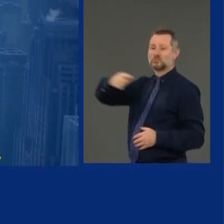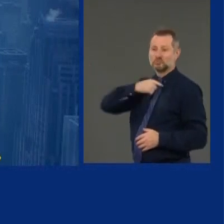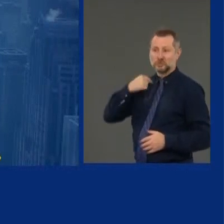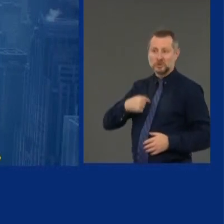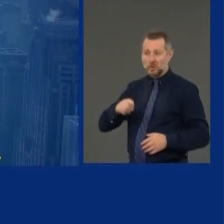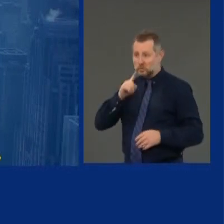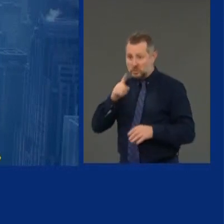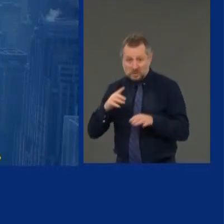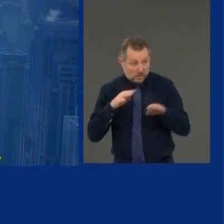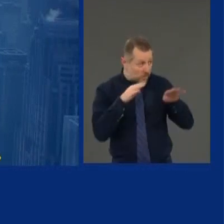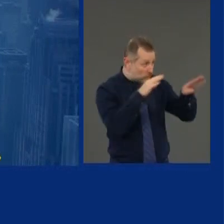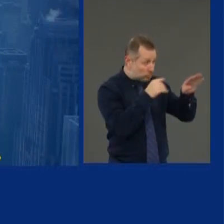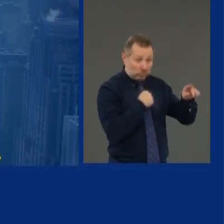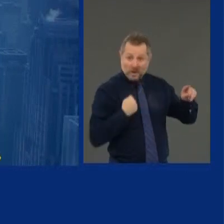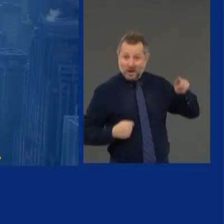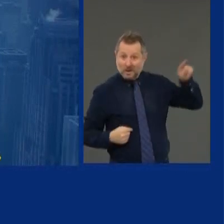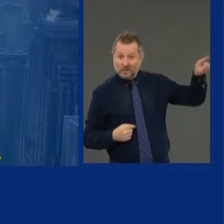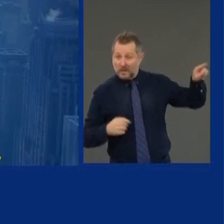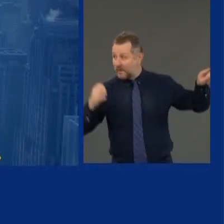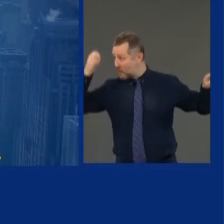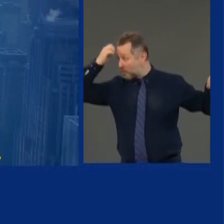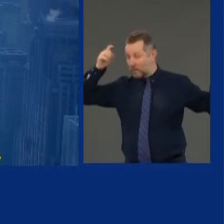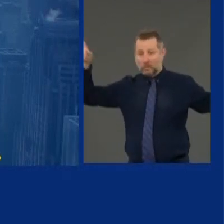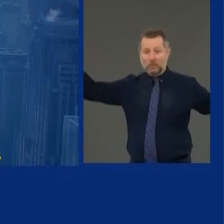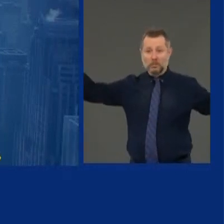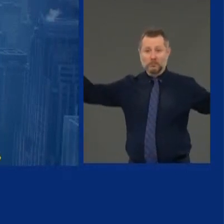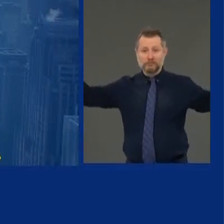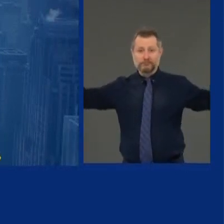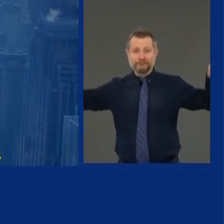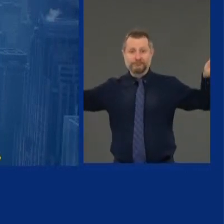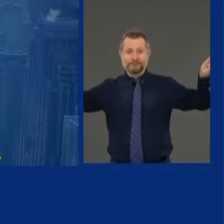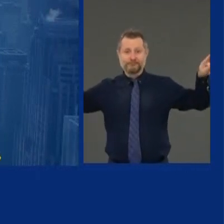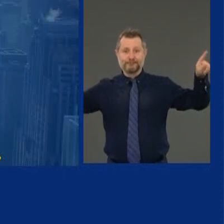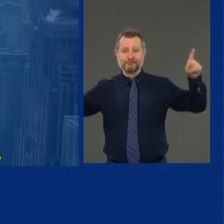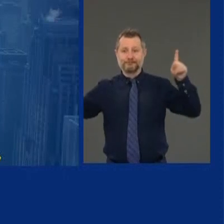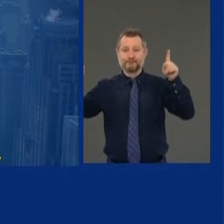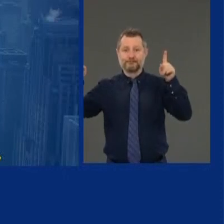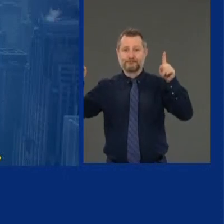TO BE IN CHINA.